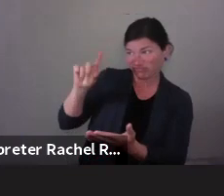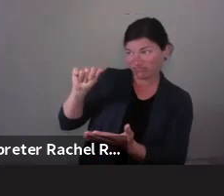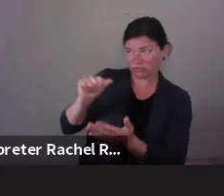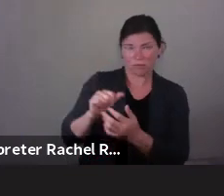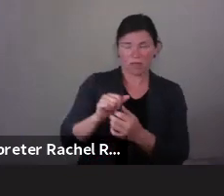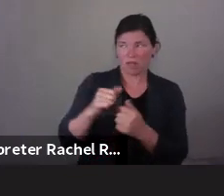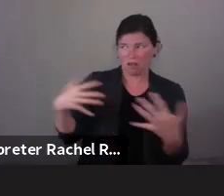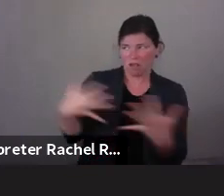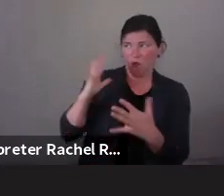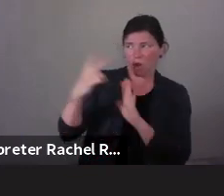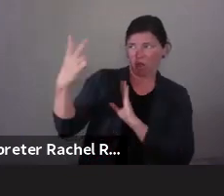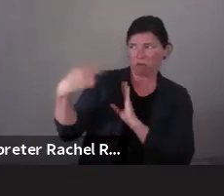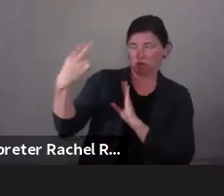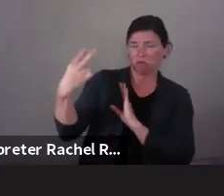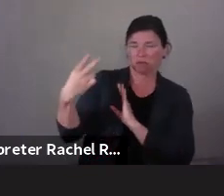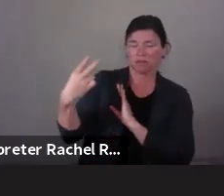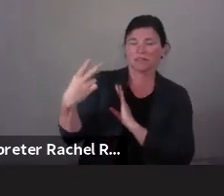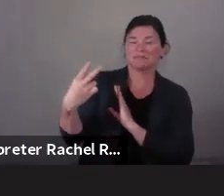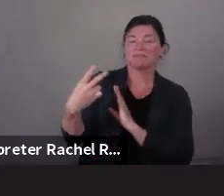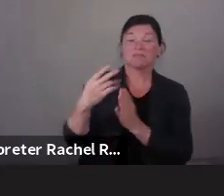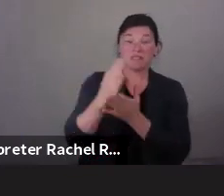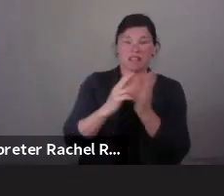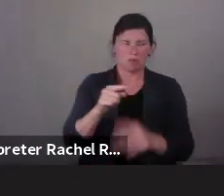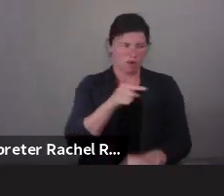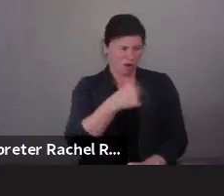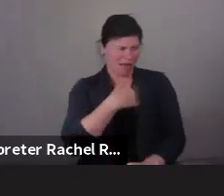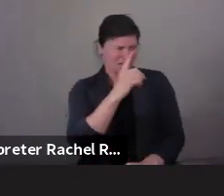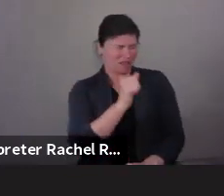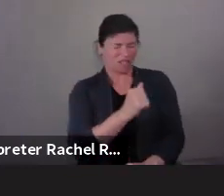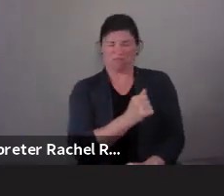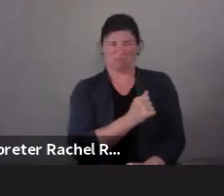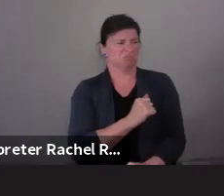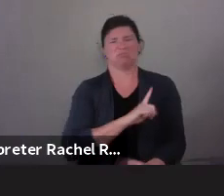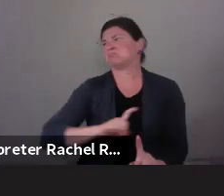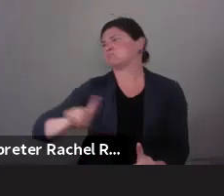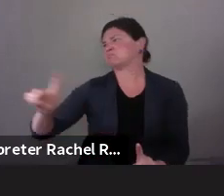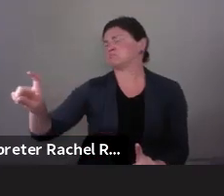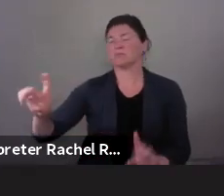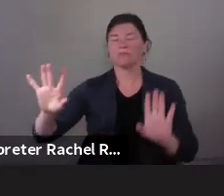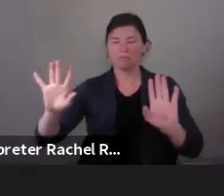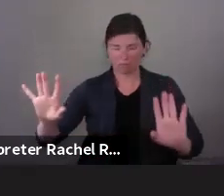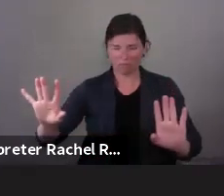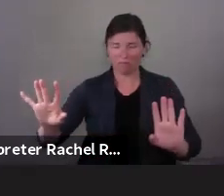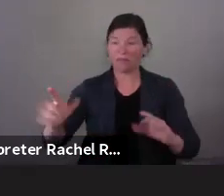Sure, they you're so free at first to be judged at